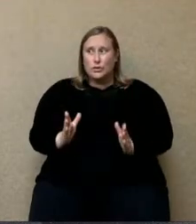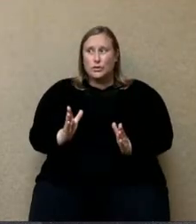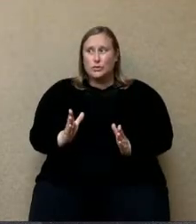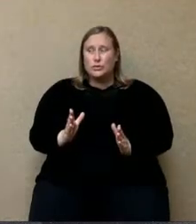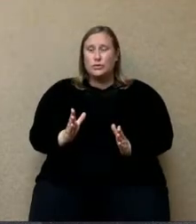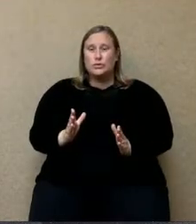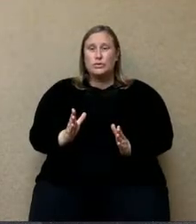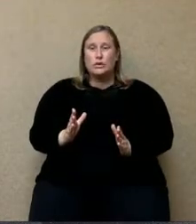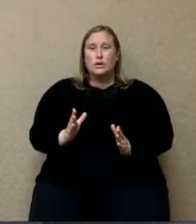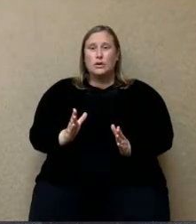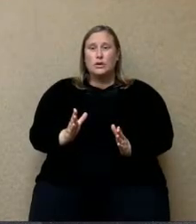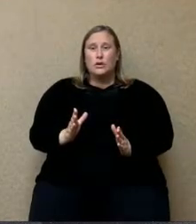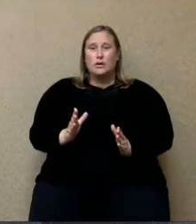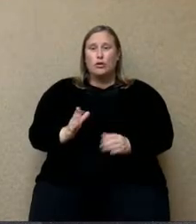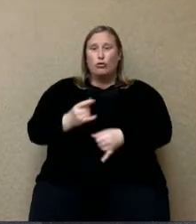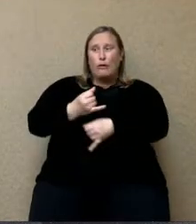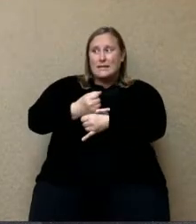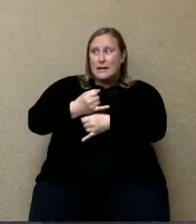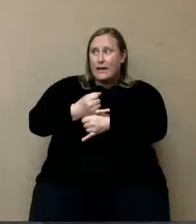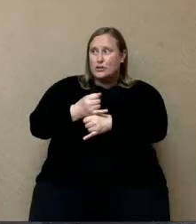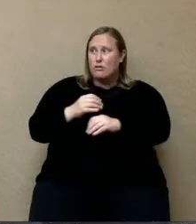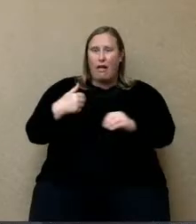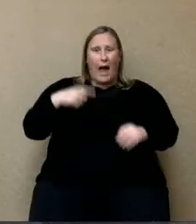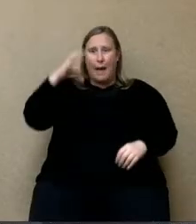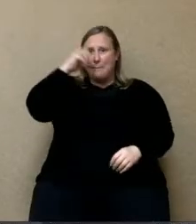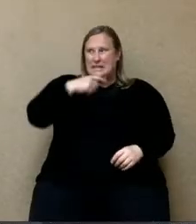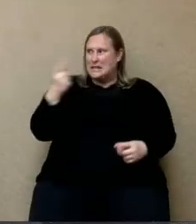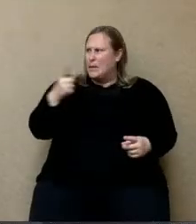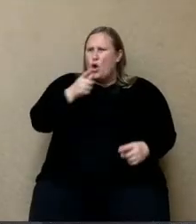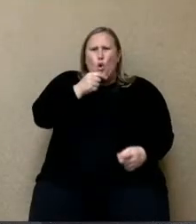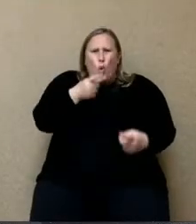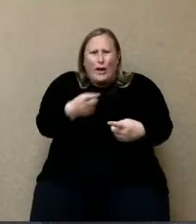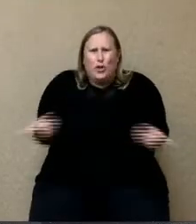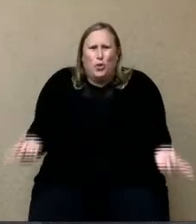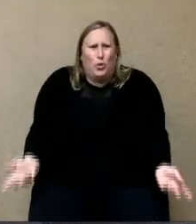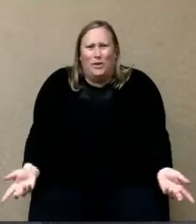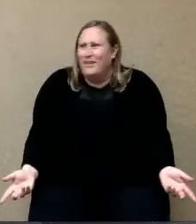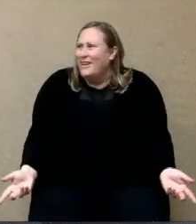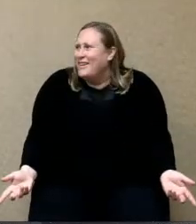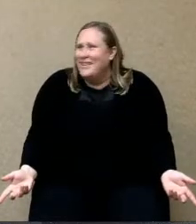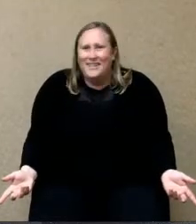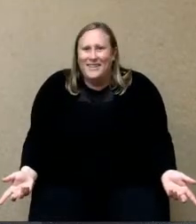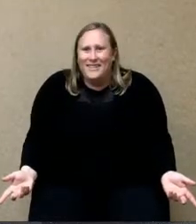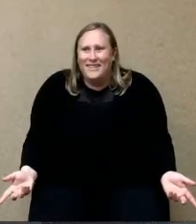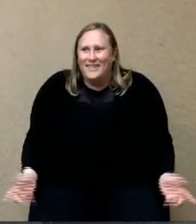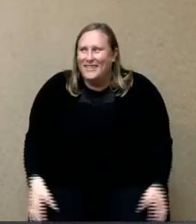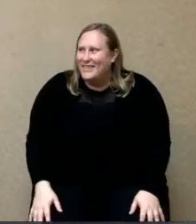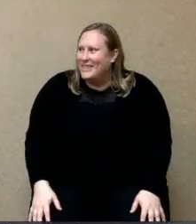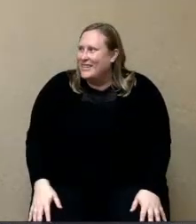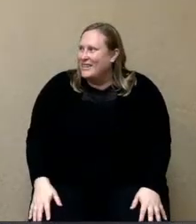Residential? So, I'm missing the boat. Who are you guys?